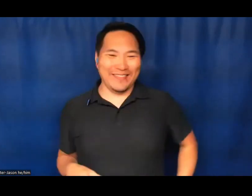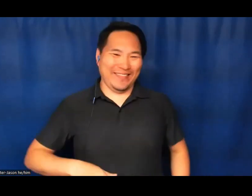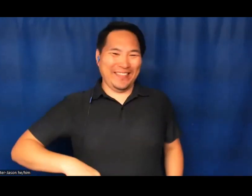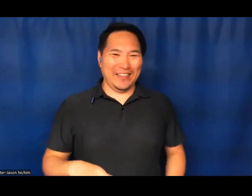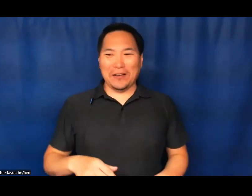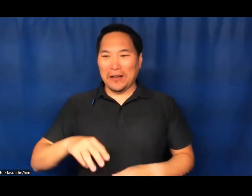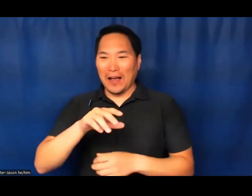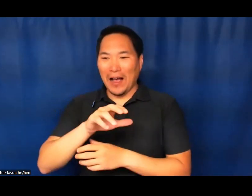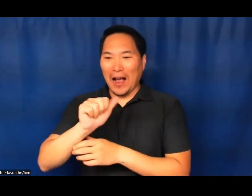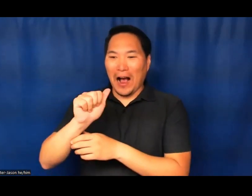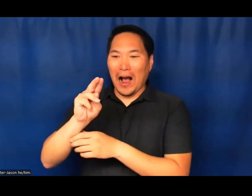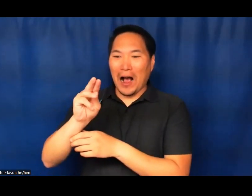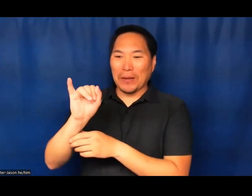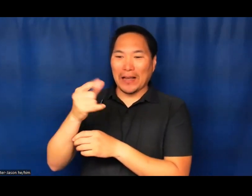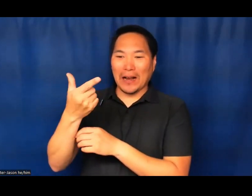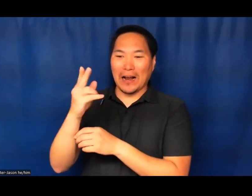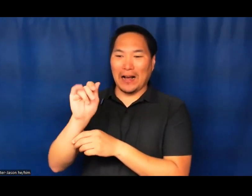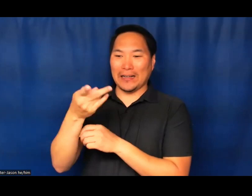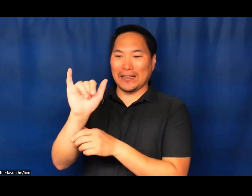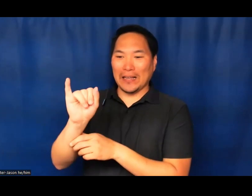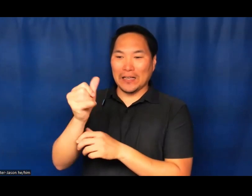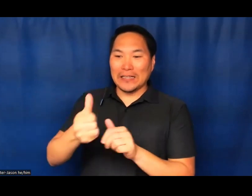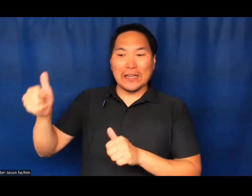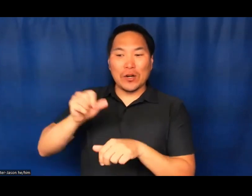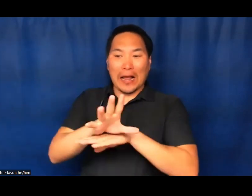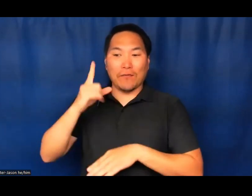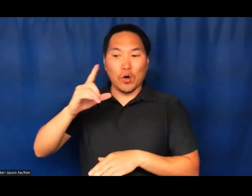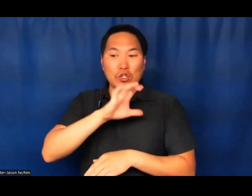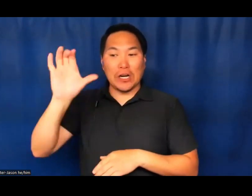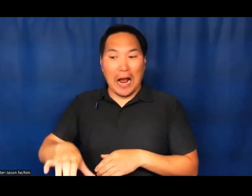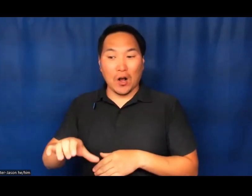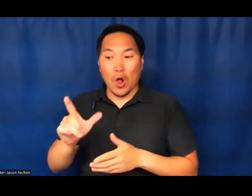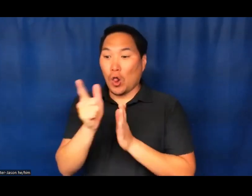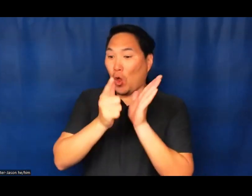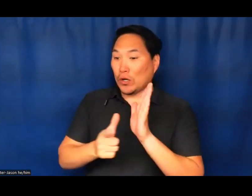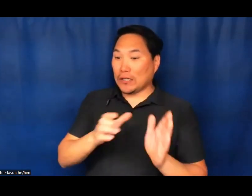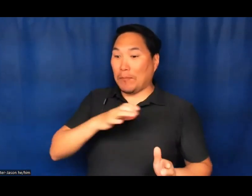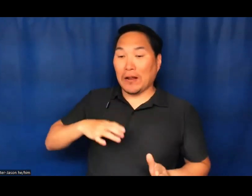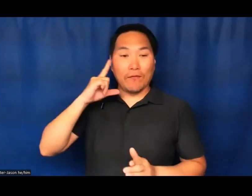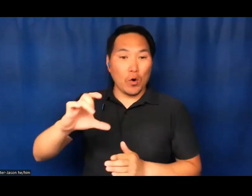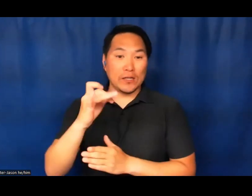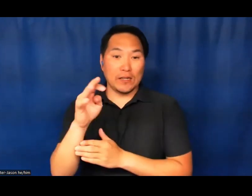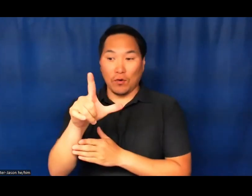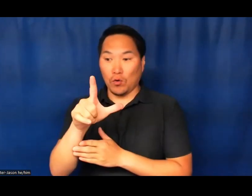Gandhi is senior counsel with the Chicago lawyers' Committee of Civil Rights.